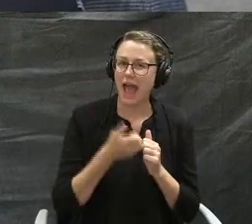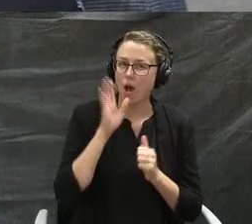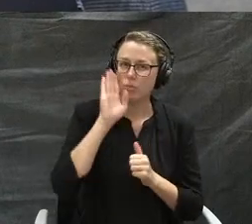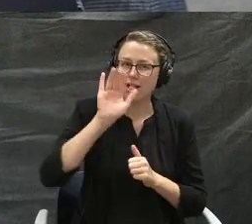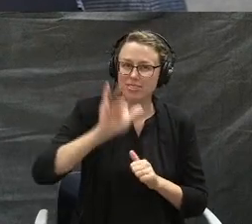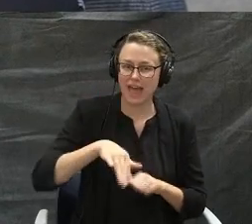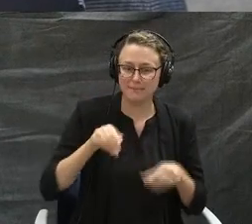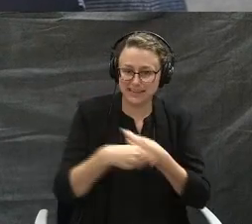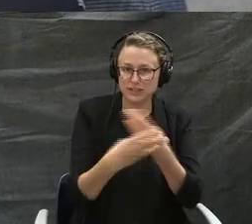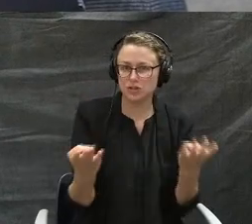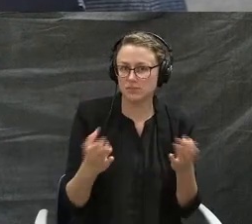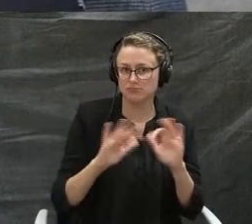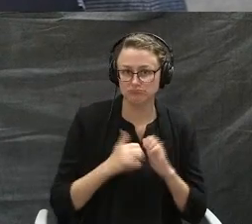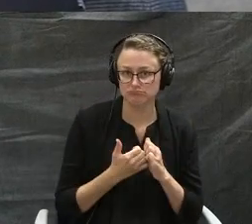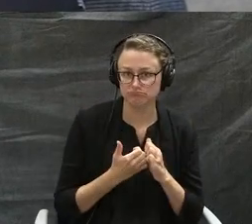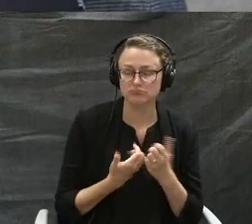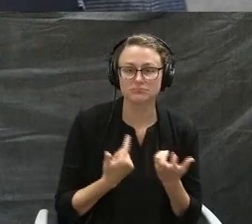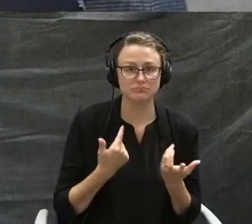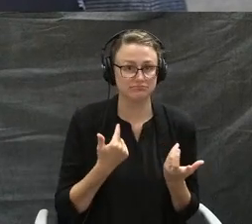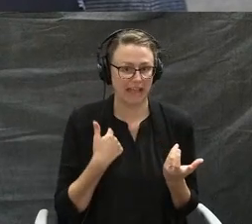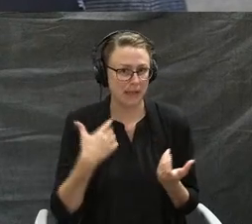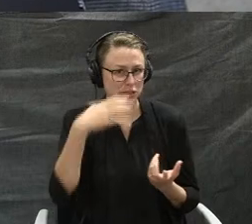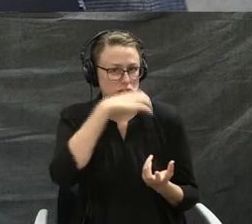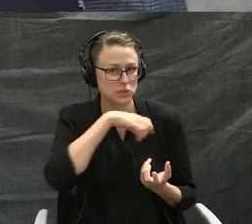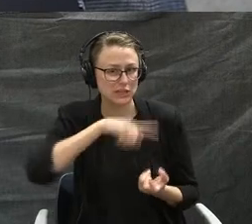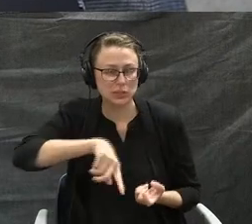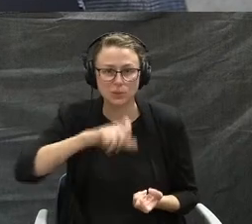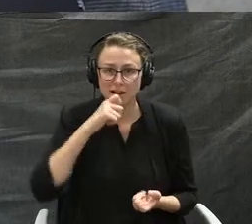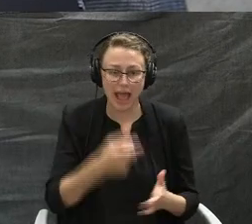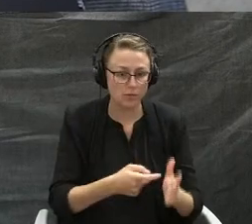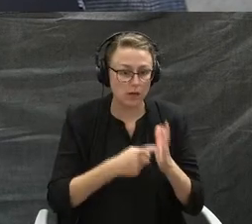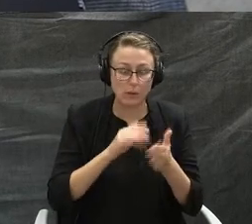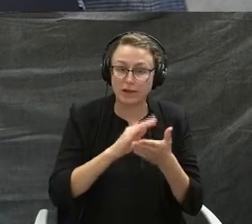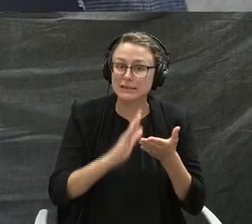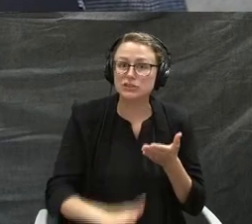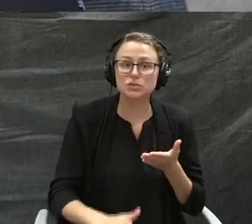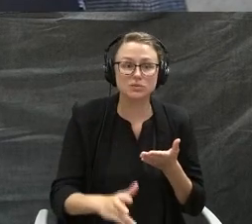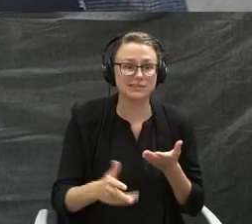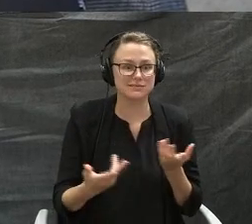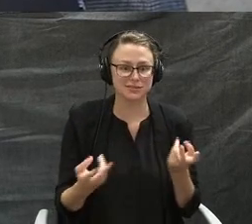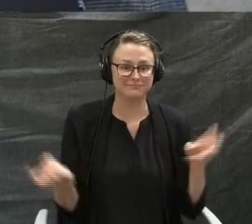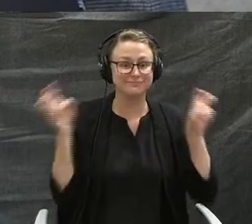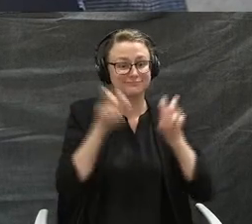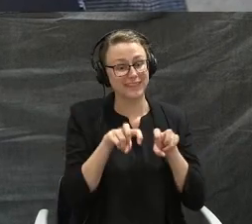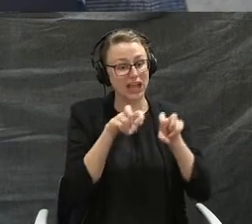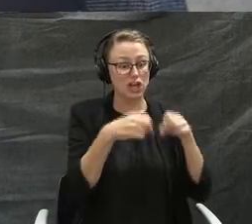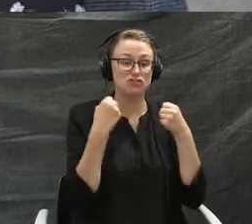distributed? I am assuming you would not be requiring students to carpool. Can't social distance? Will seniors